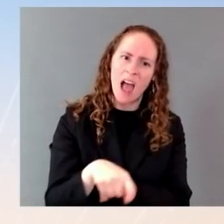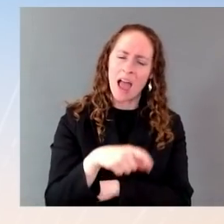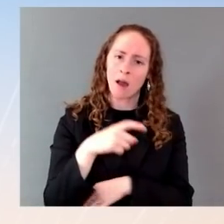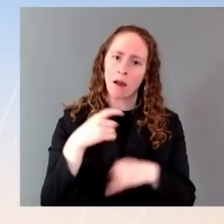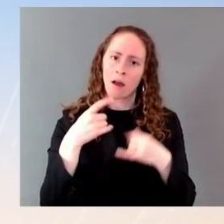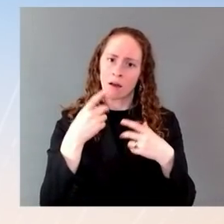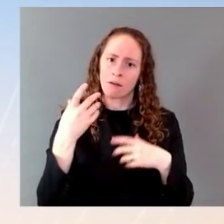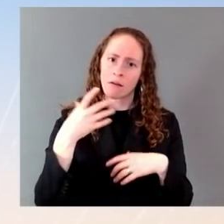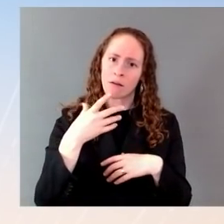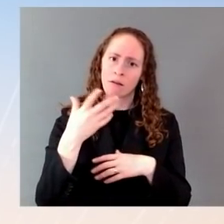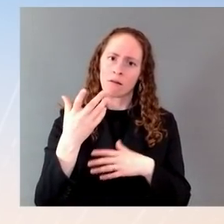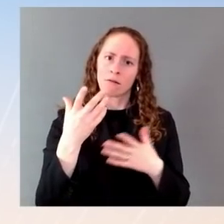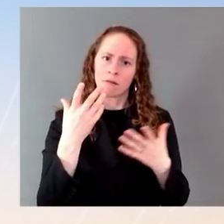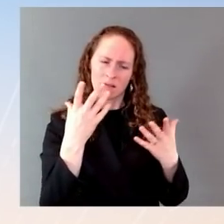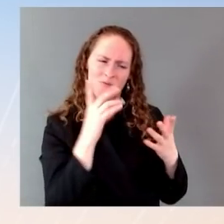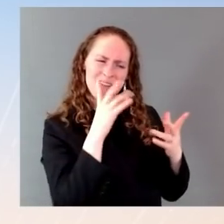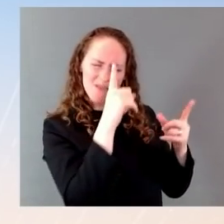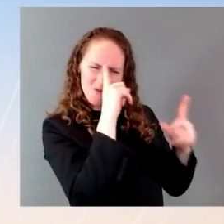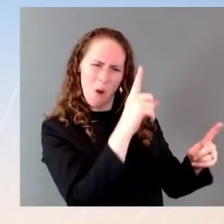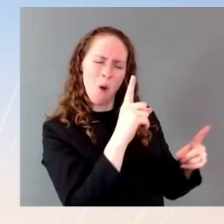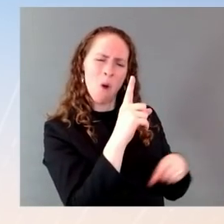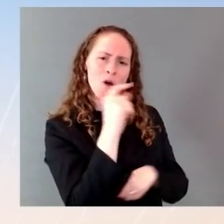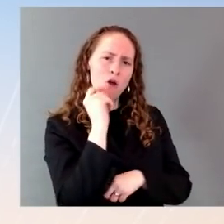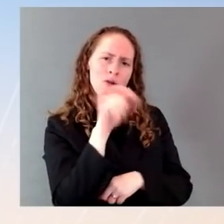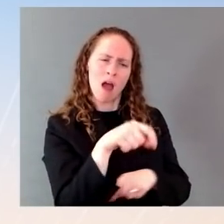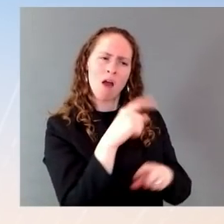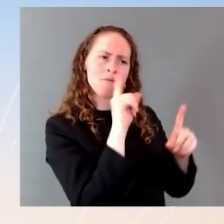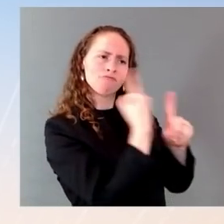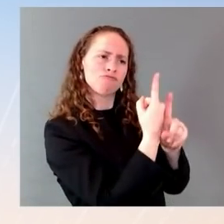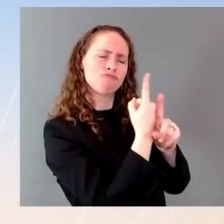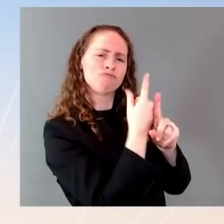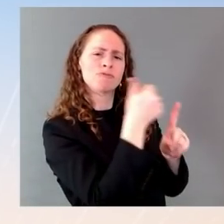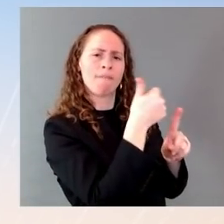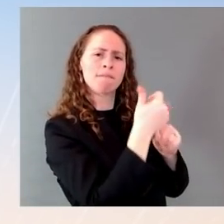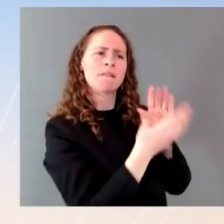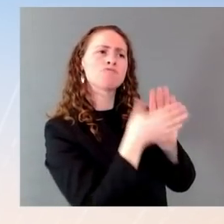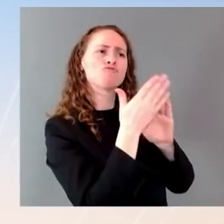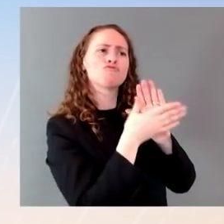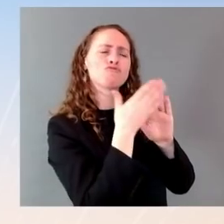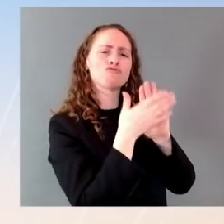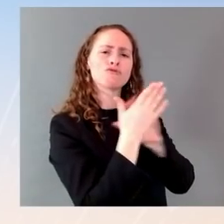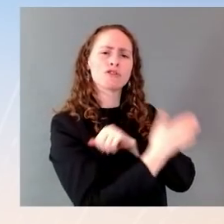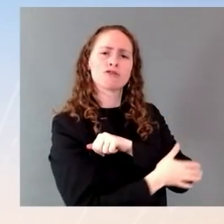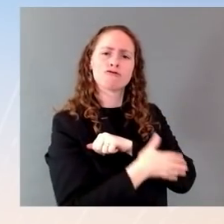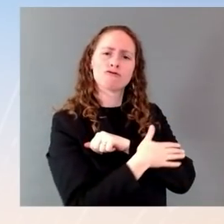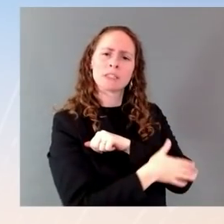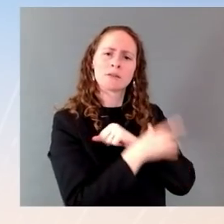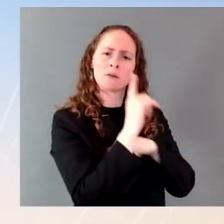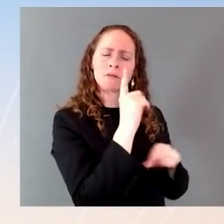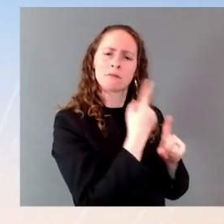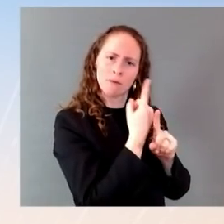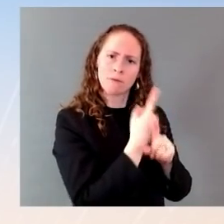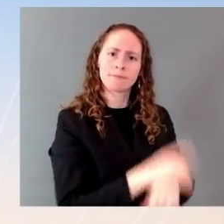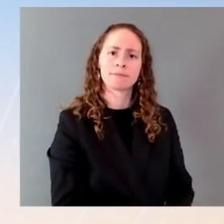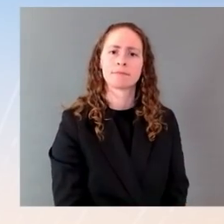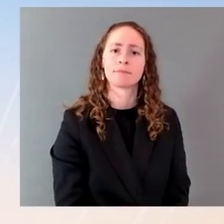with a range of partners, including our important partners in Germany. And, yes, there is a reference, as I referenced,